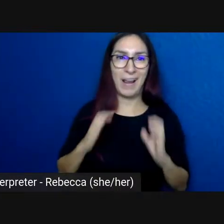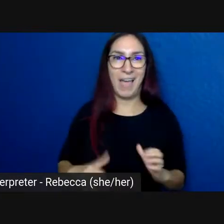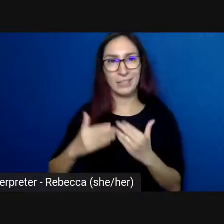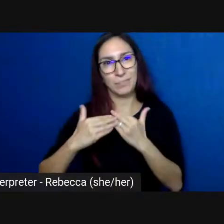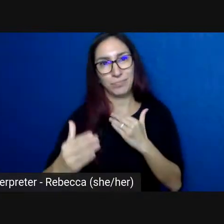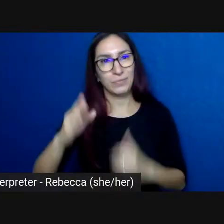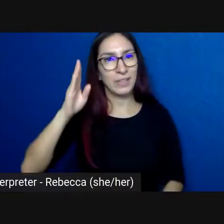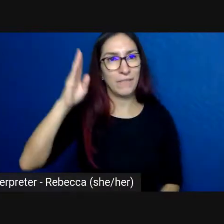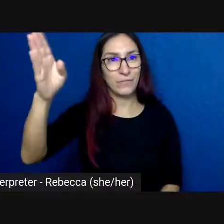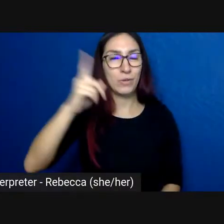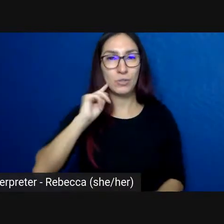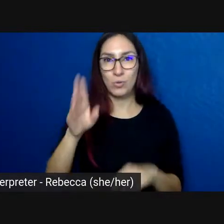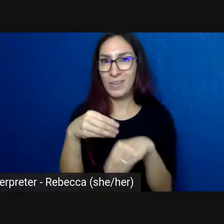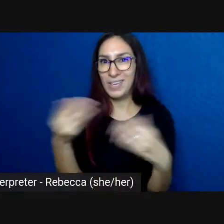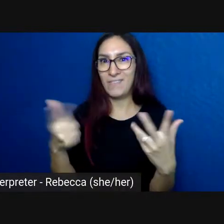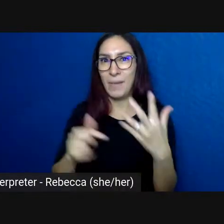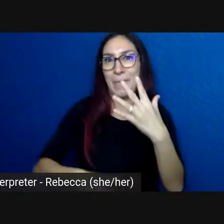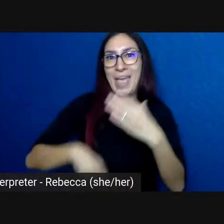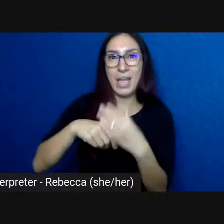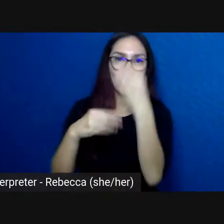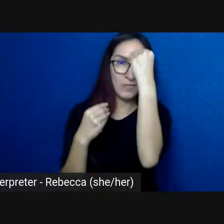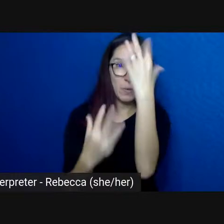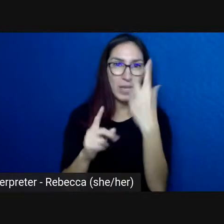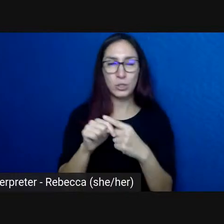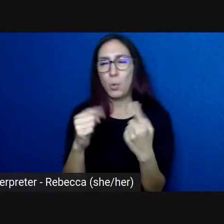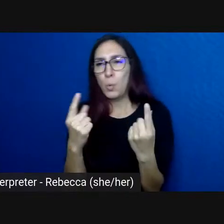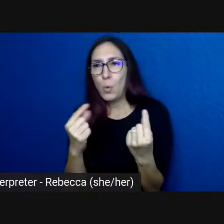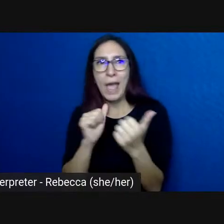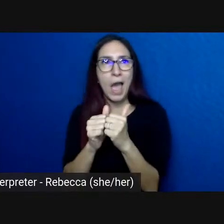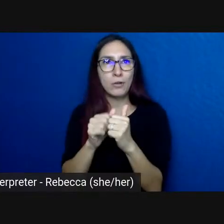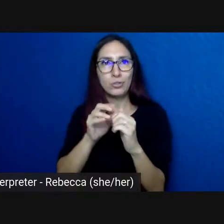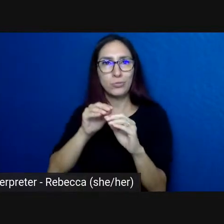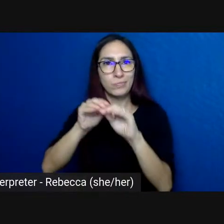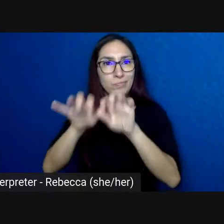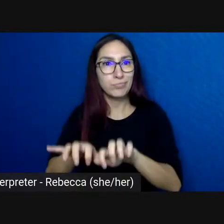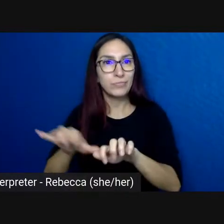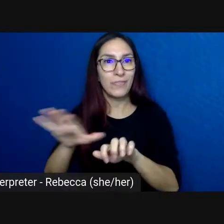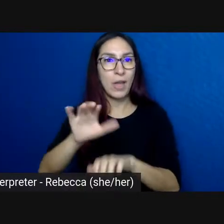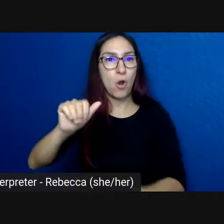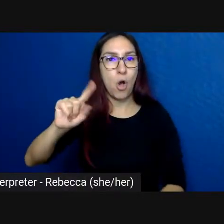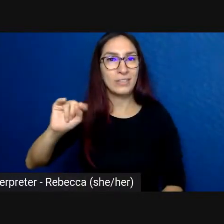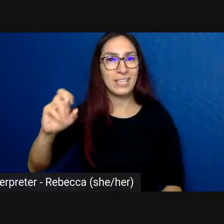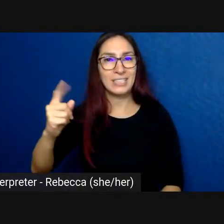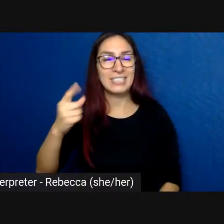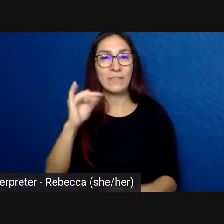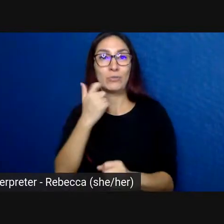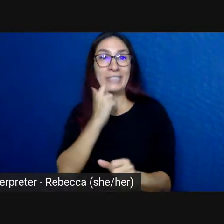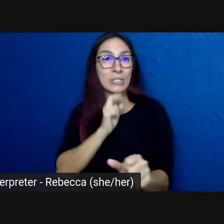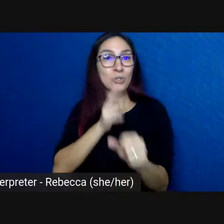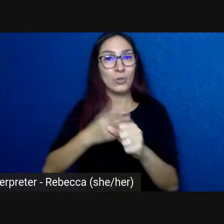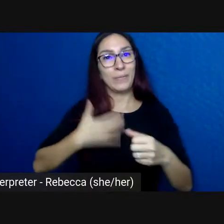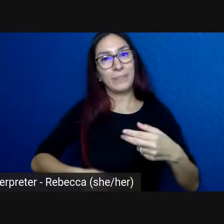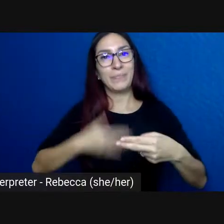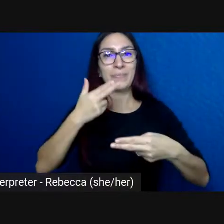question on which is the best imaged to use Alt Text and I will share this recording with my clients in the future to give them extra information on what